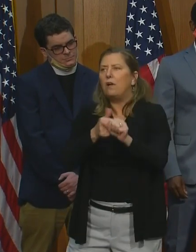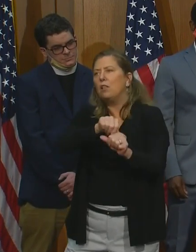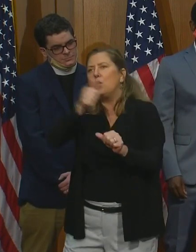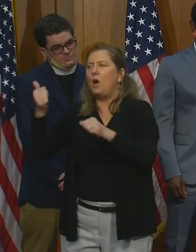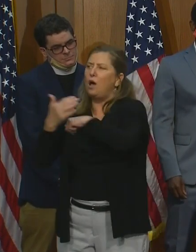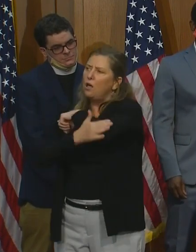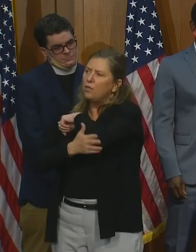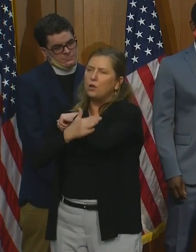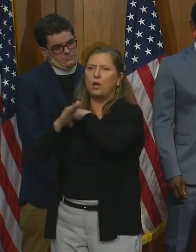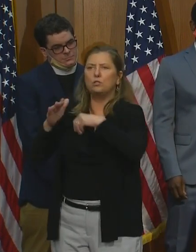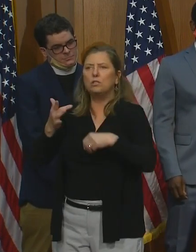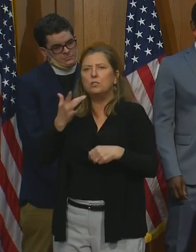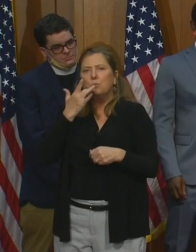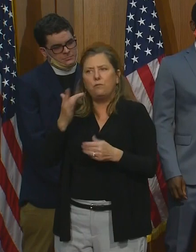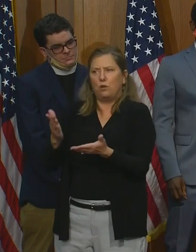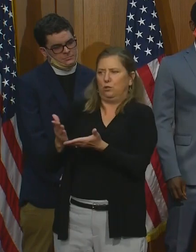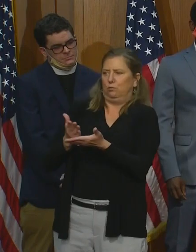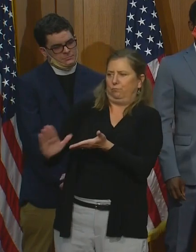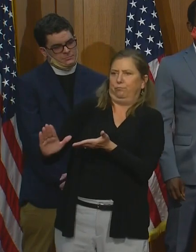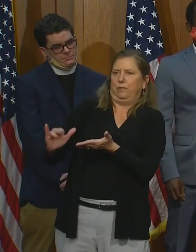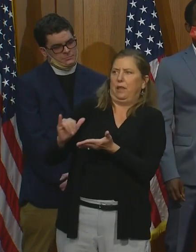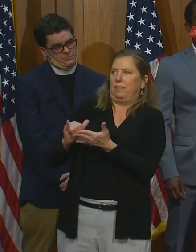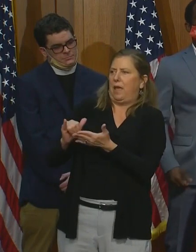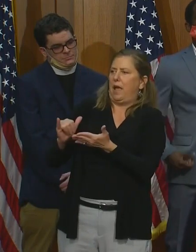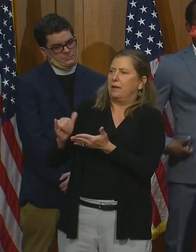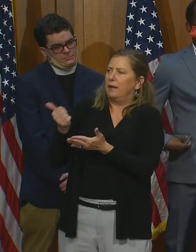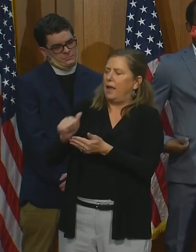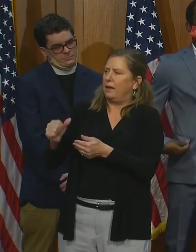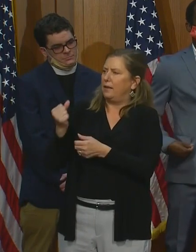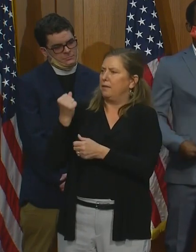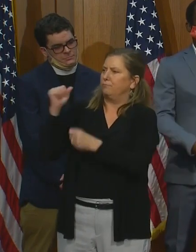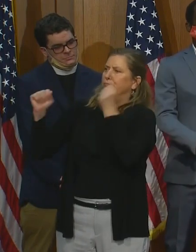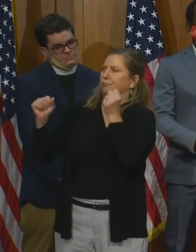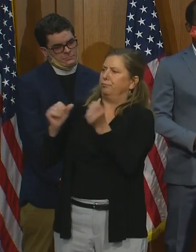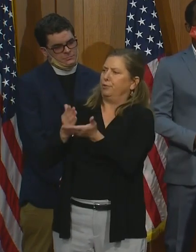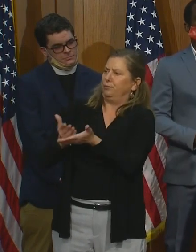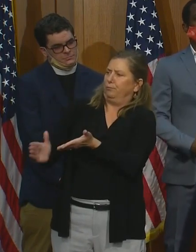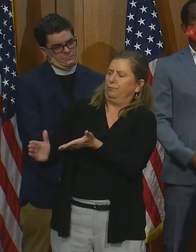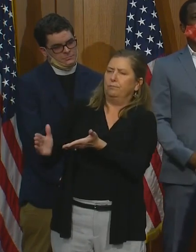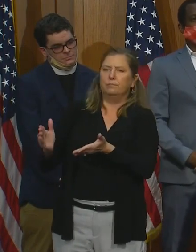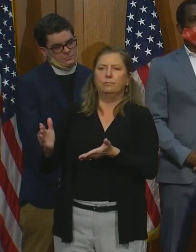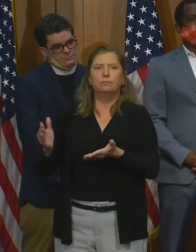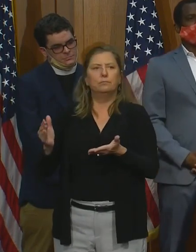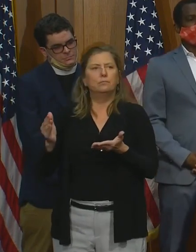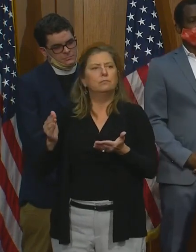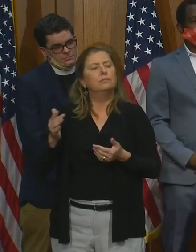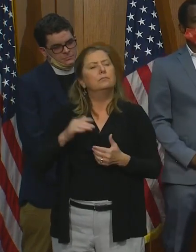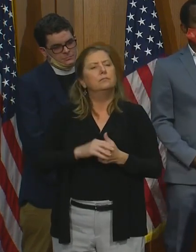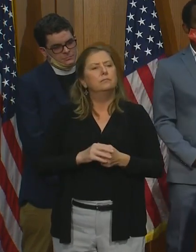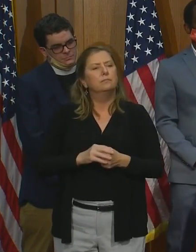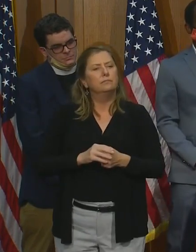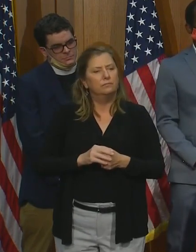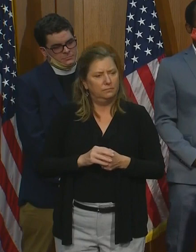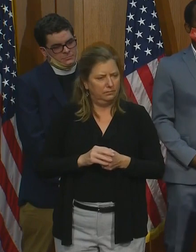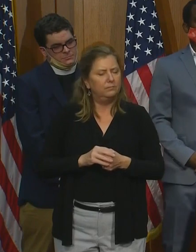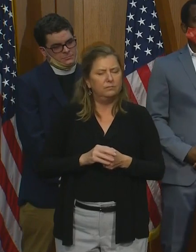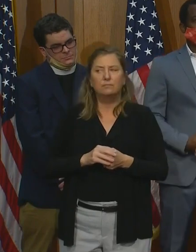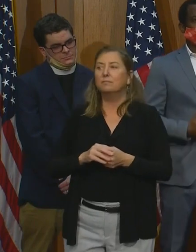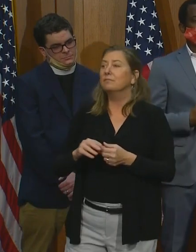EXAMPLE OF THOSE NATIONS WHO ENDEAVORED TO OBLITERATE THE